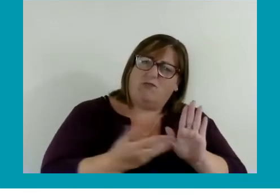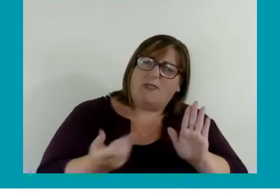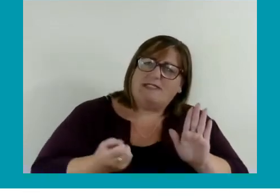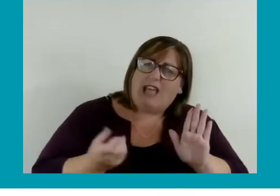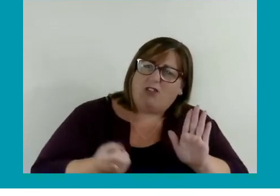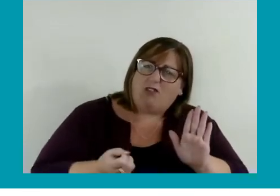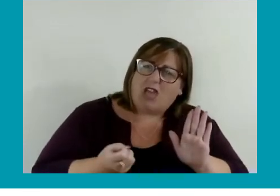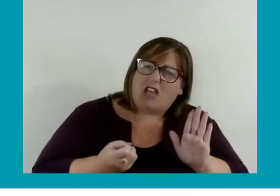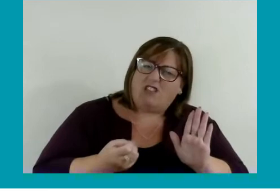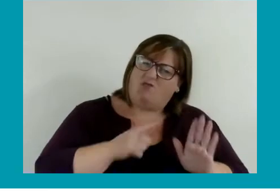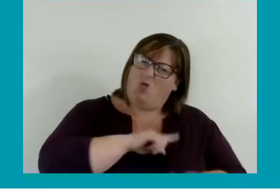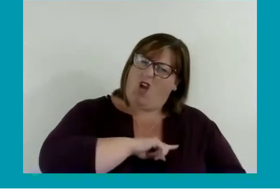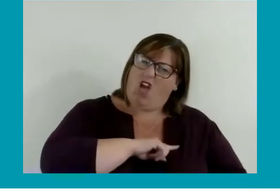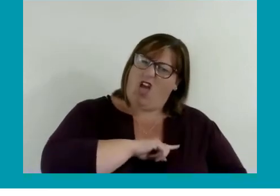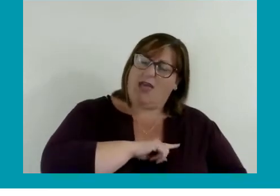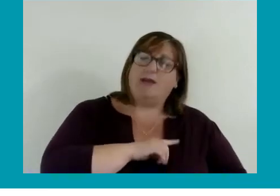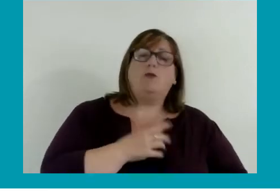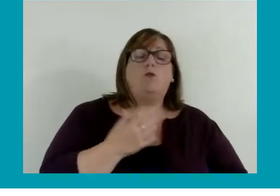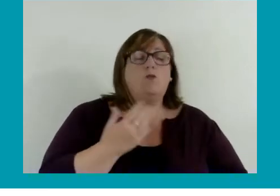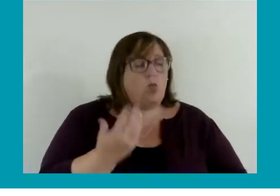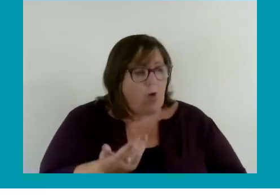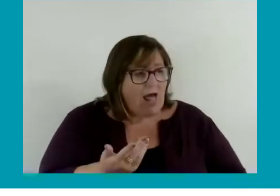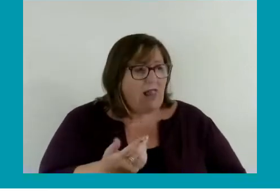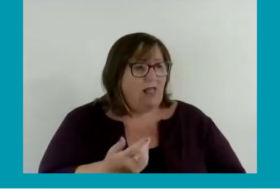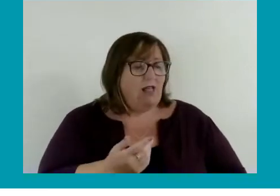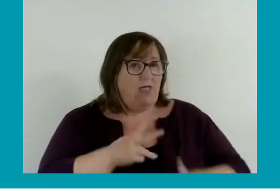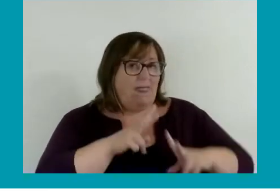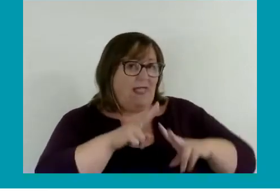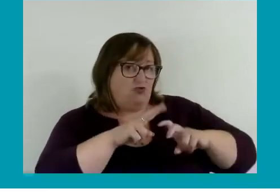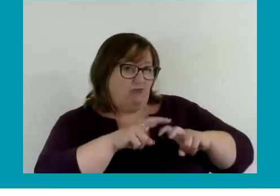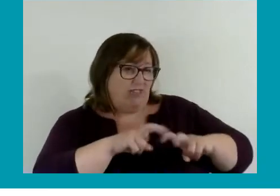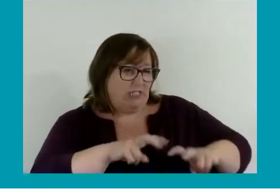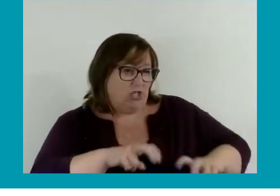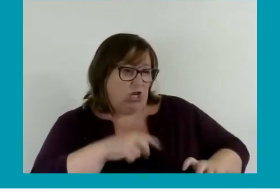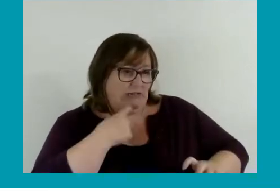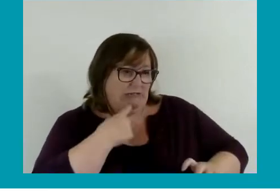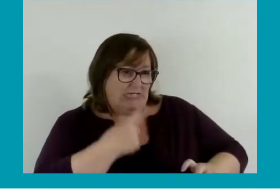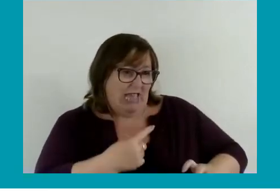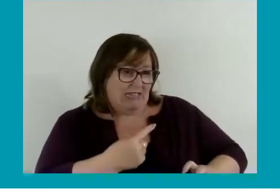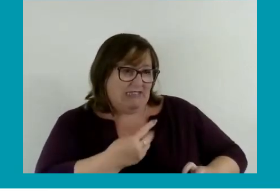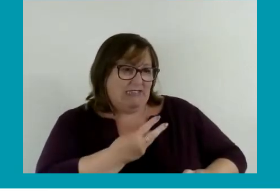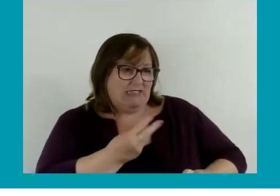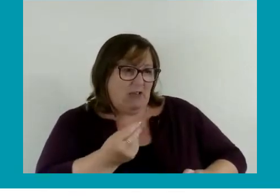that it can be off-putting for some candidates but i think that's outweighed by the transparency of